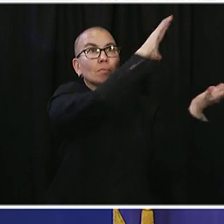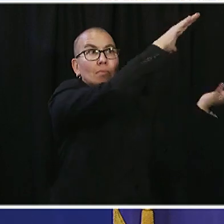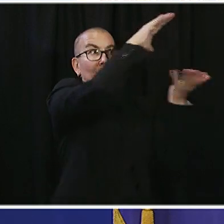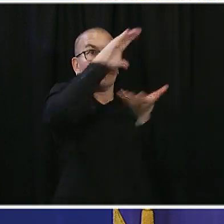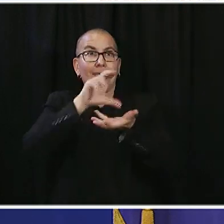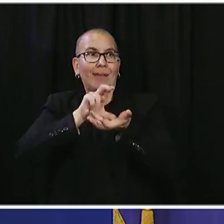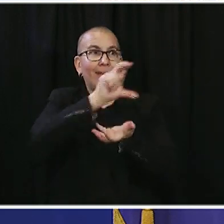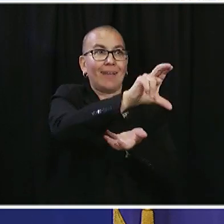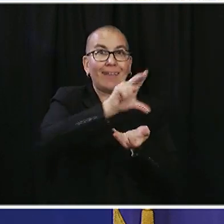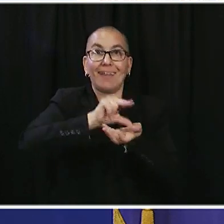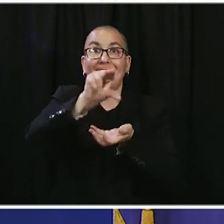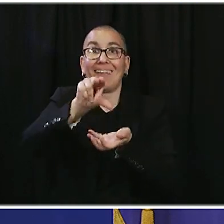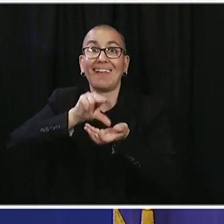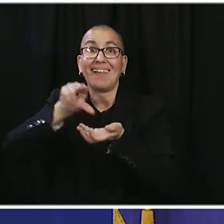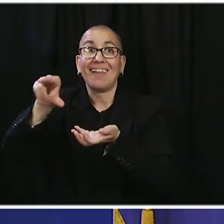STOCKPILE. AND THEN